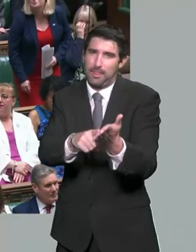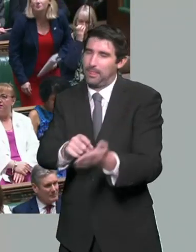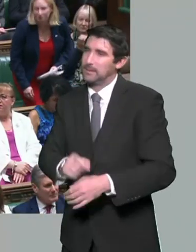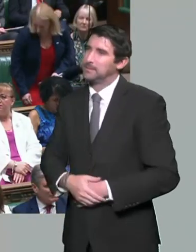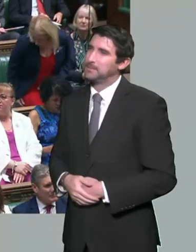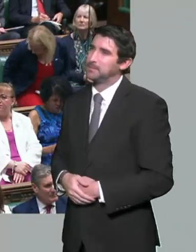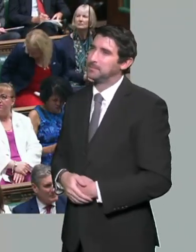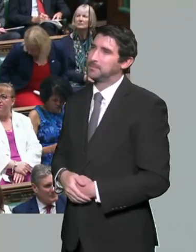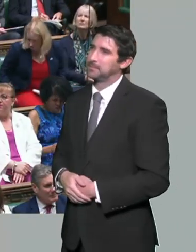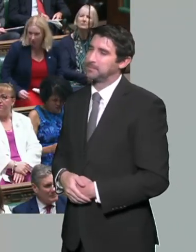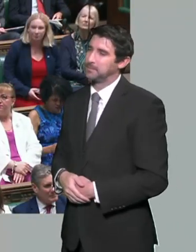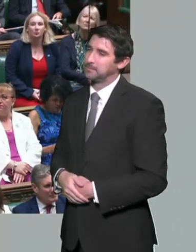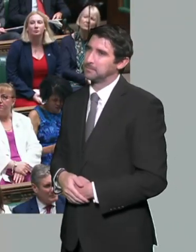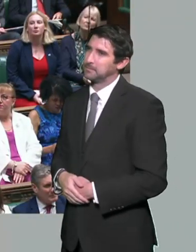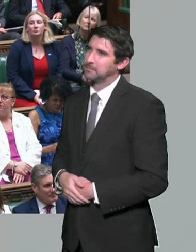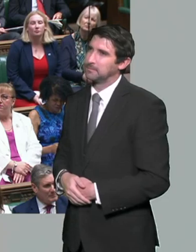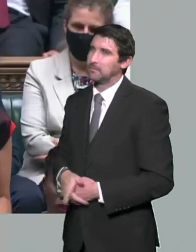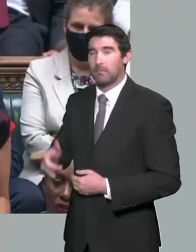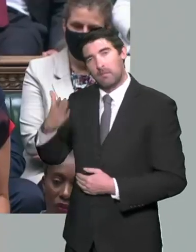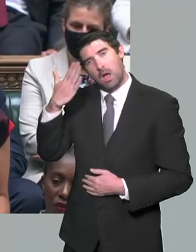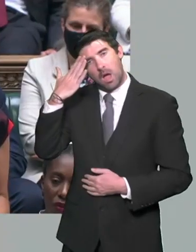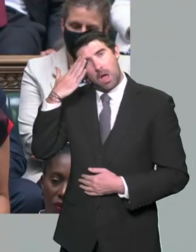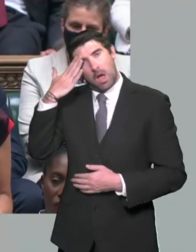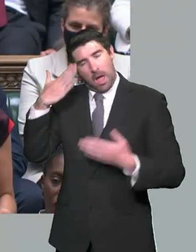Mental health support is vital for victims of sexual crimes.